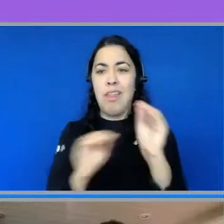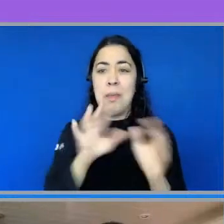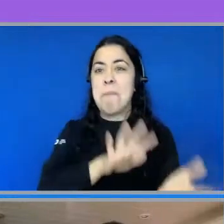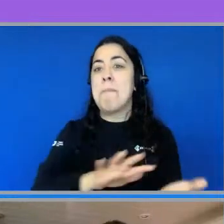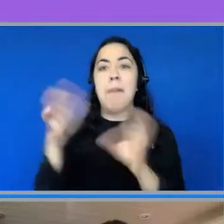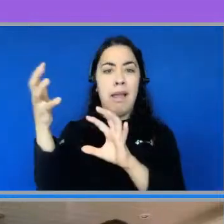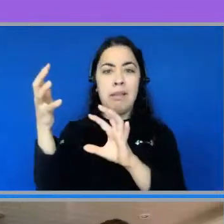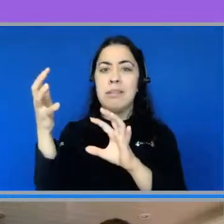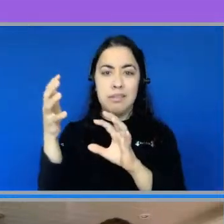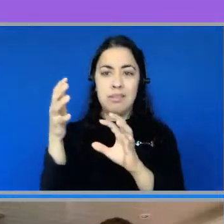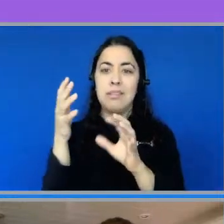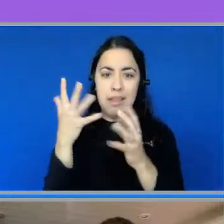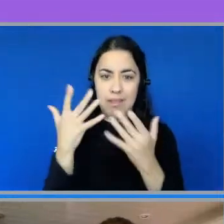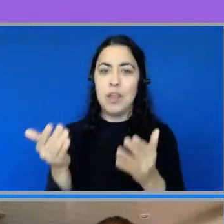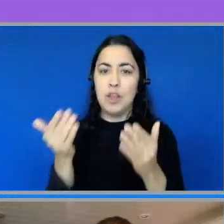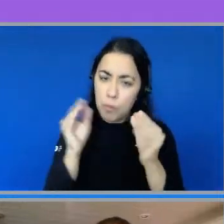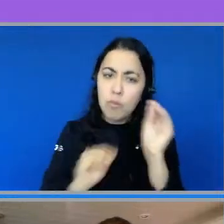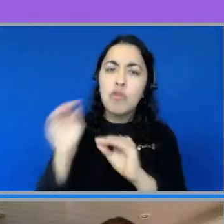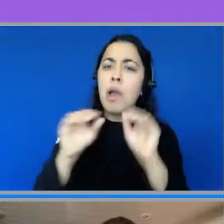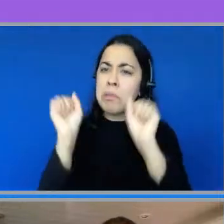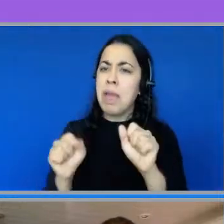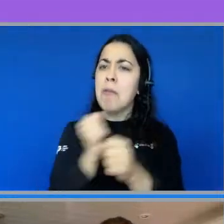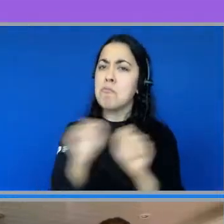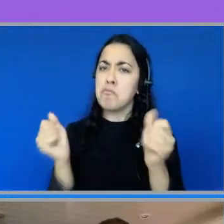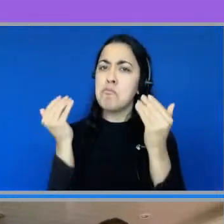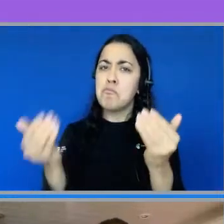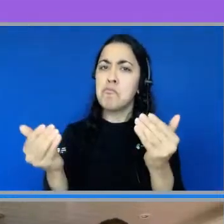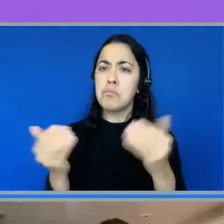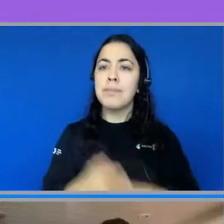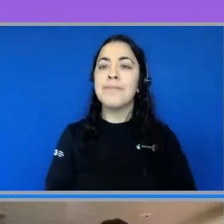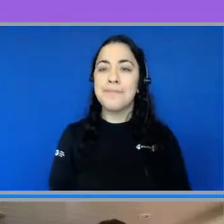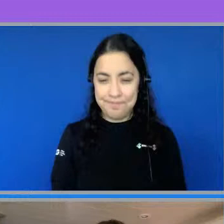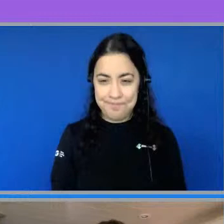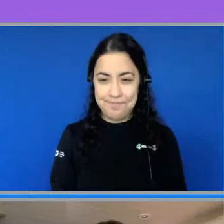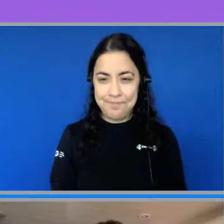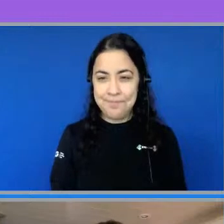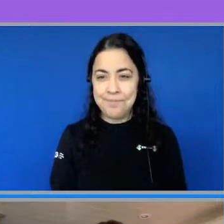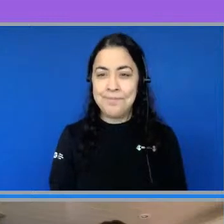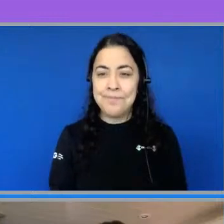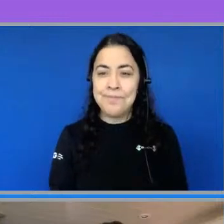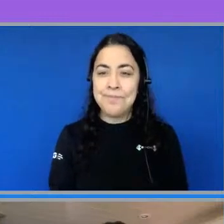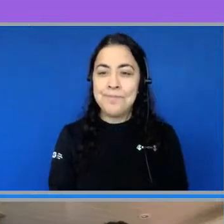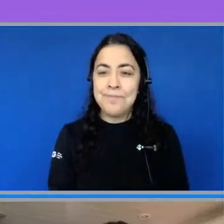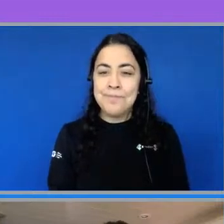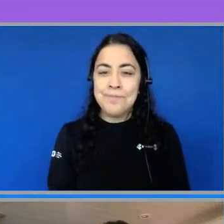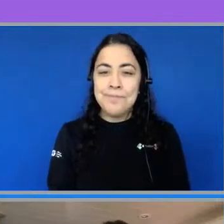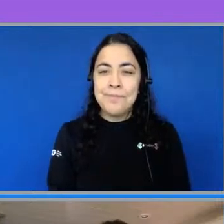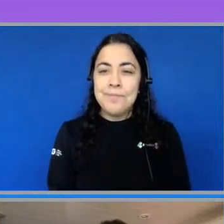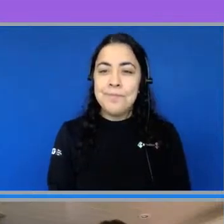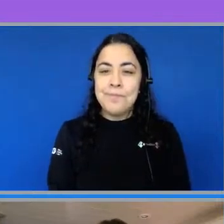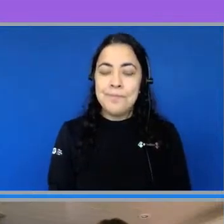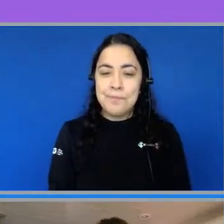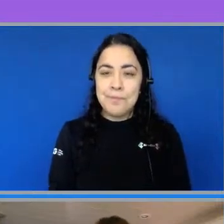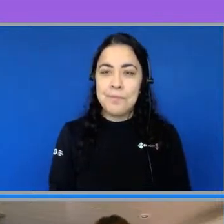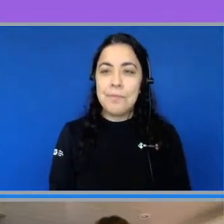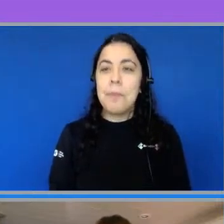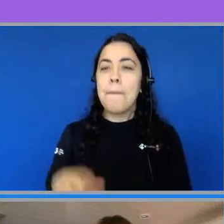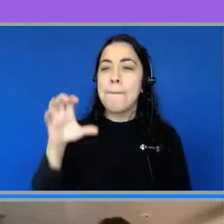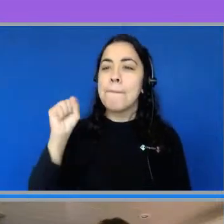jumbled mess and let you move around. Source order is really